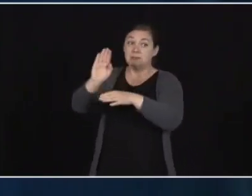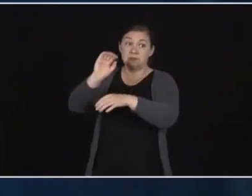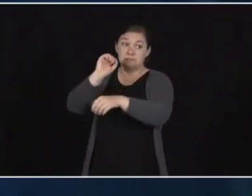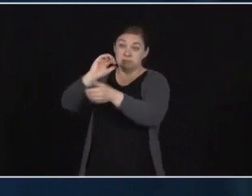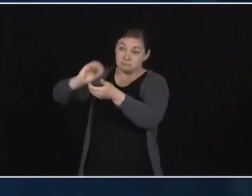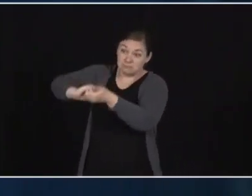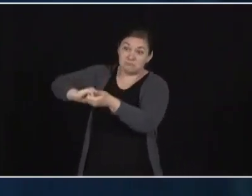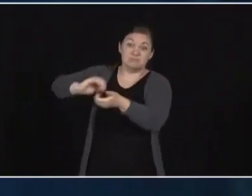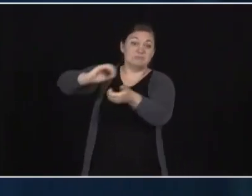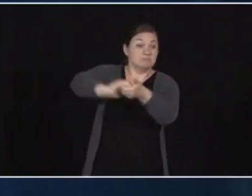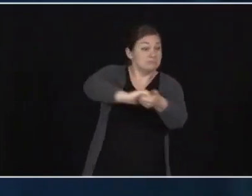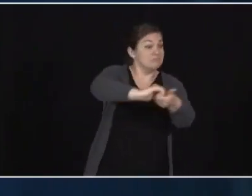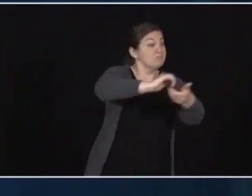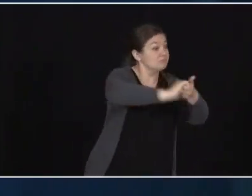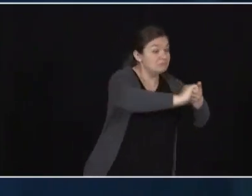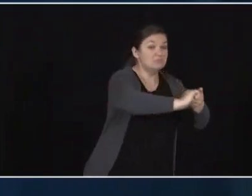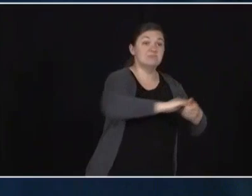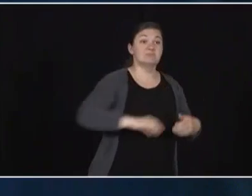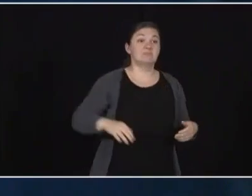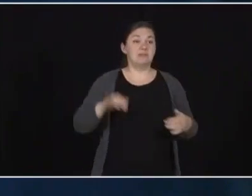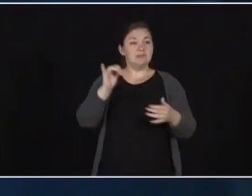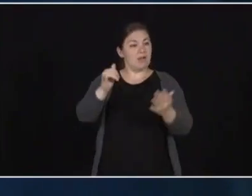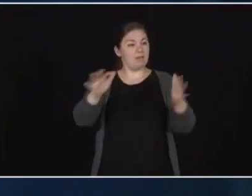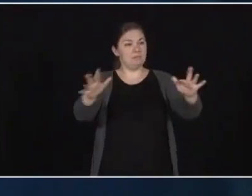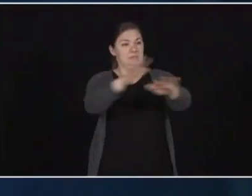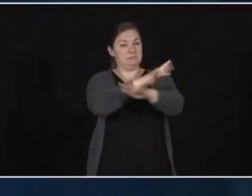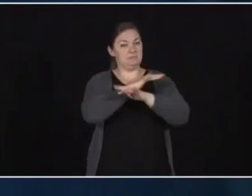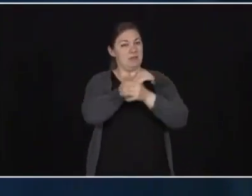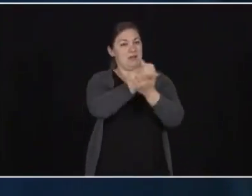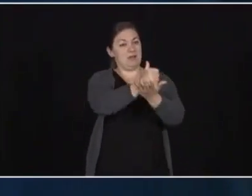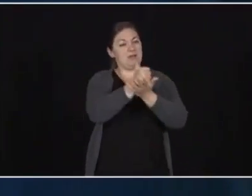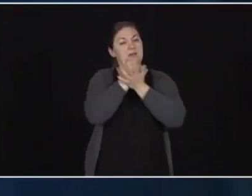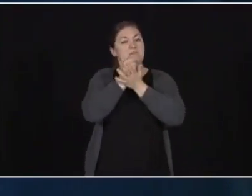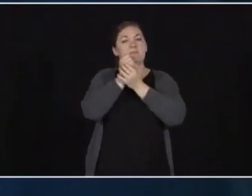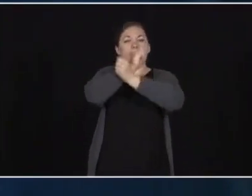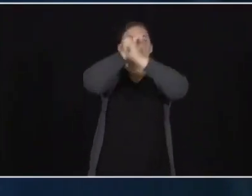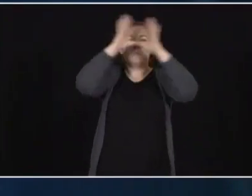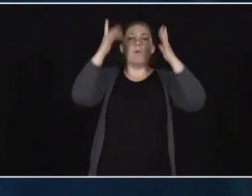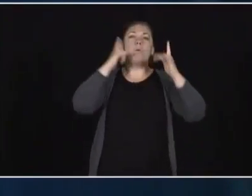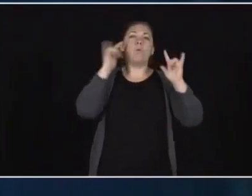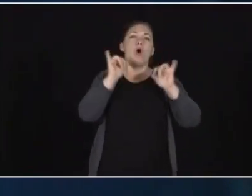how are we going to do this over the next number of weeks as we continue to move to reopen the